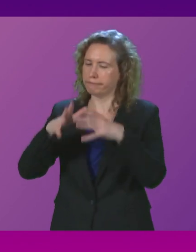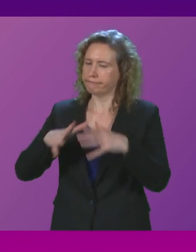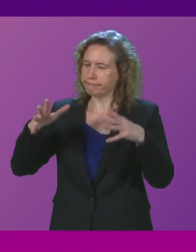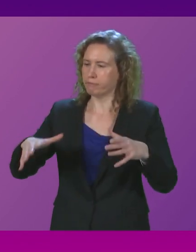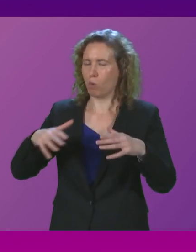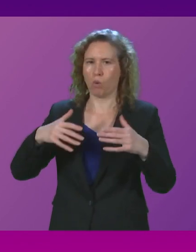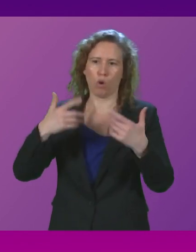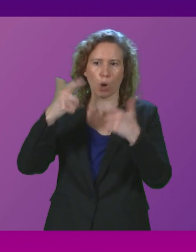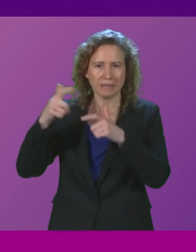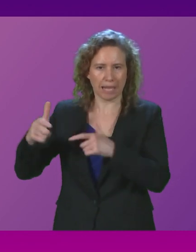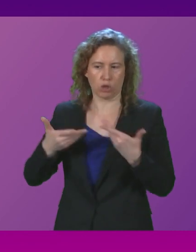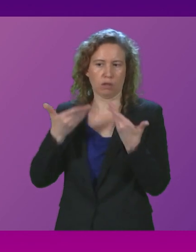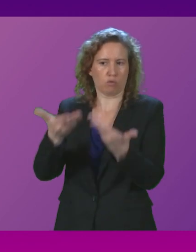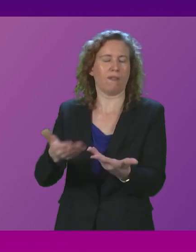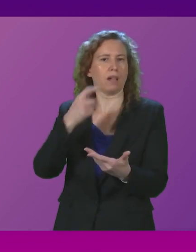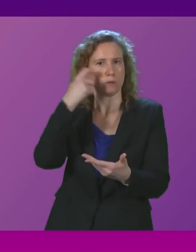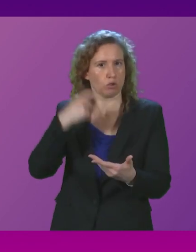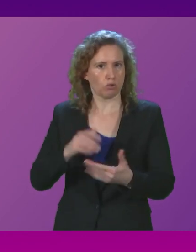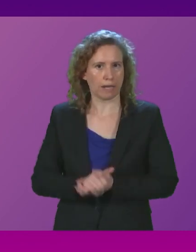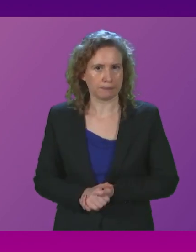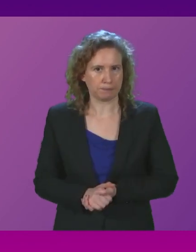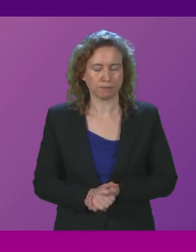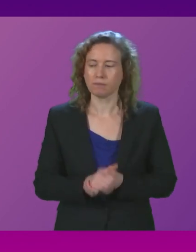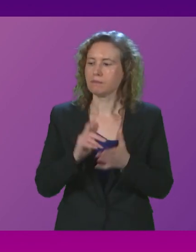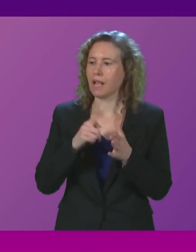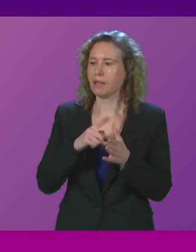in Ukraine.